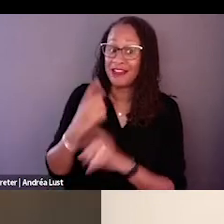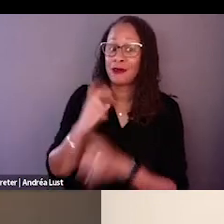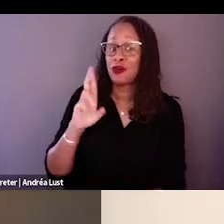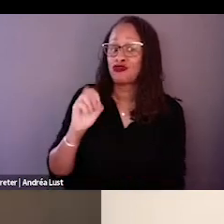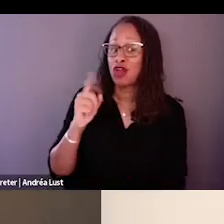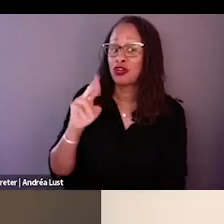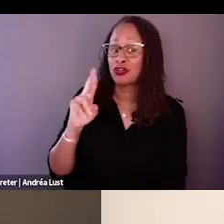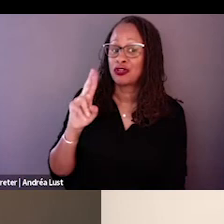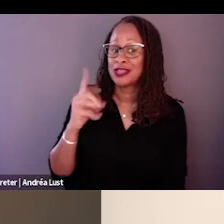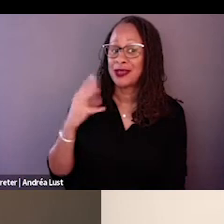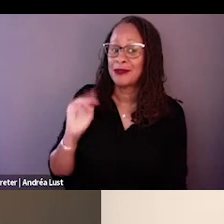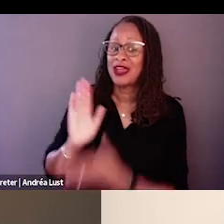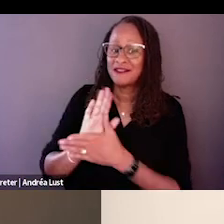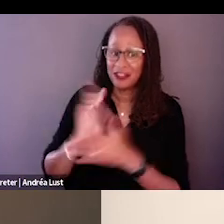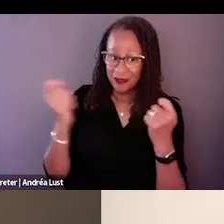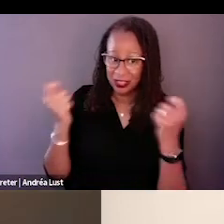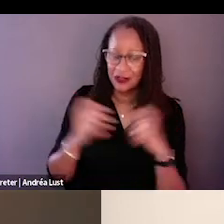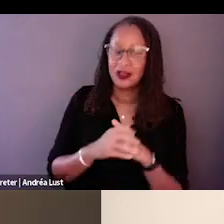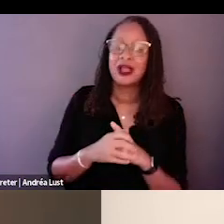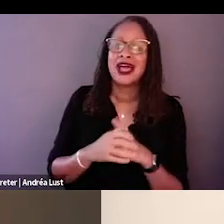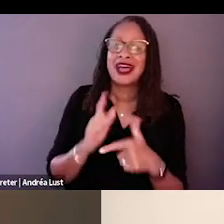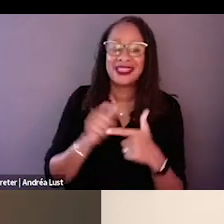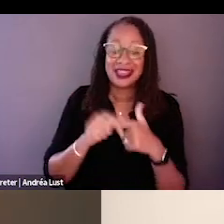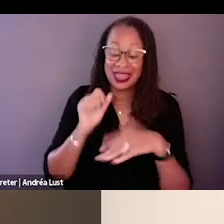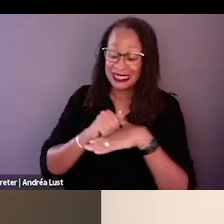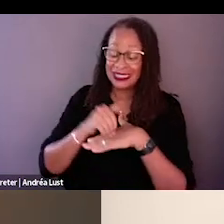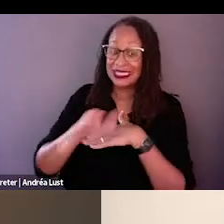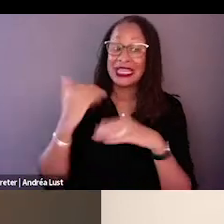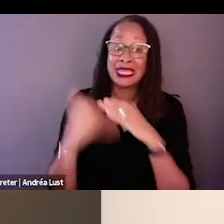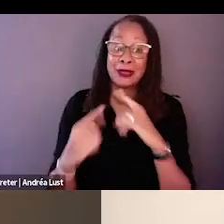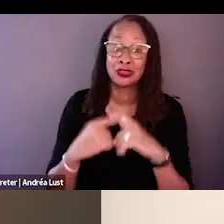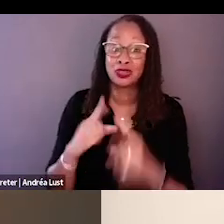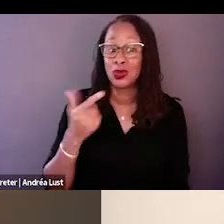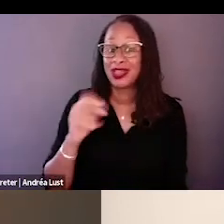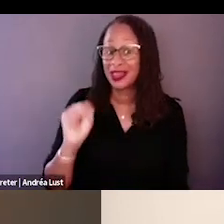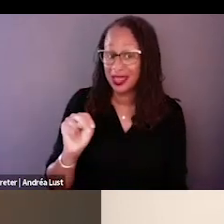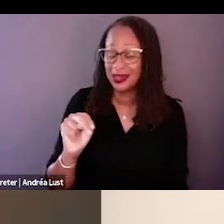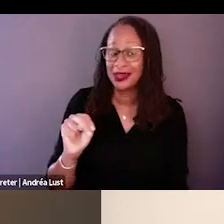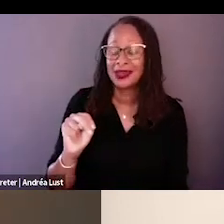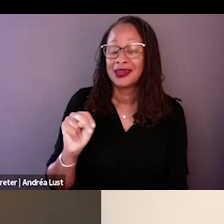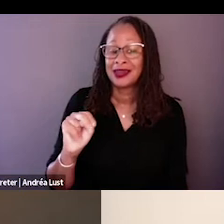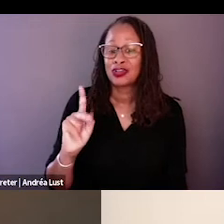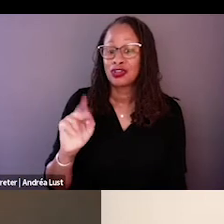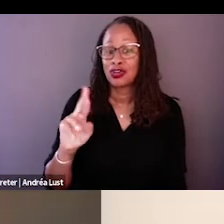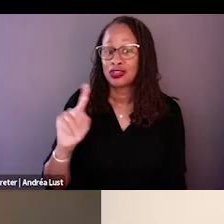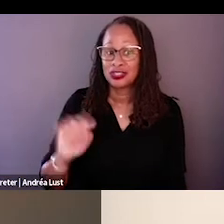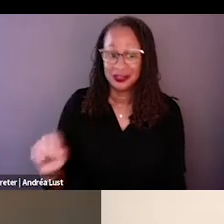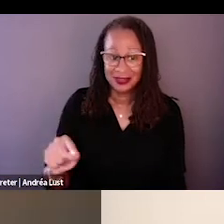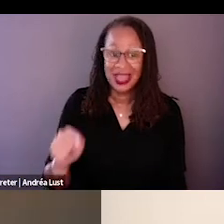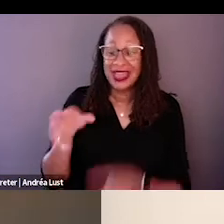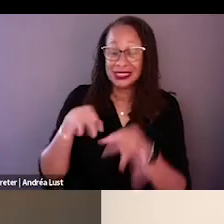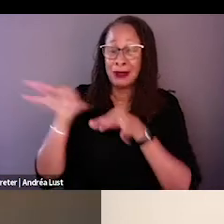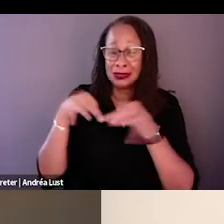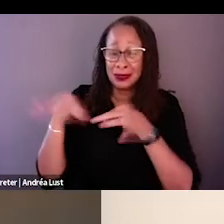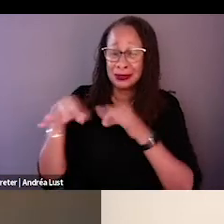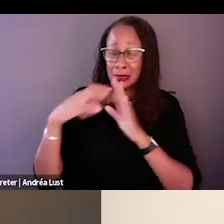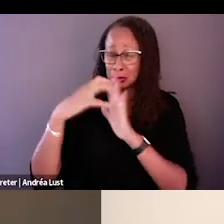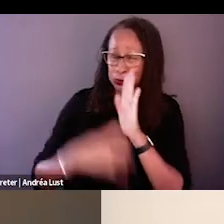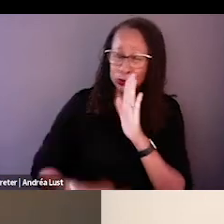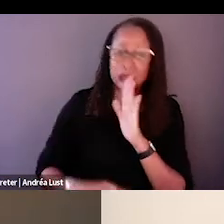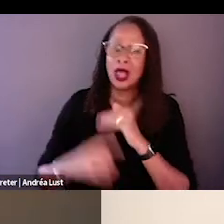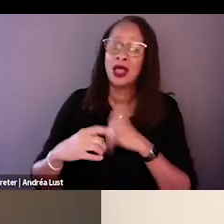with the information, and I went to Detroit together with him to interview Mr. Chandler, and we were